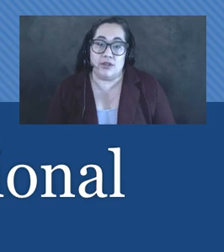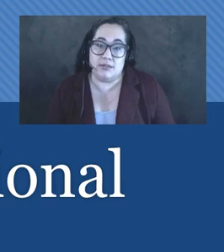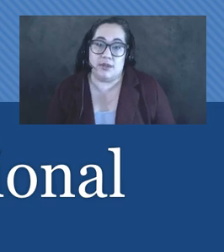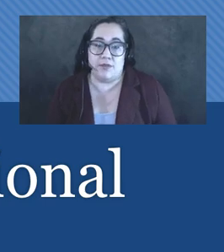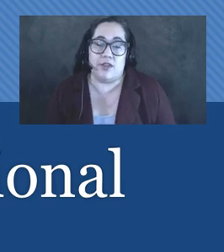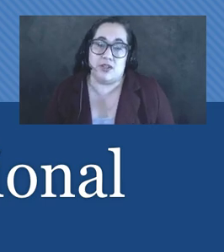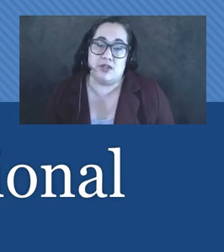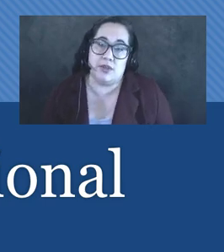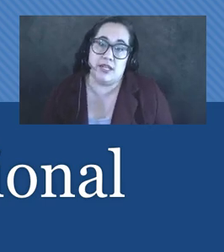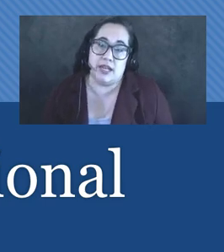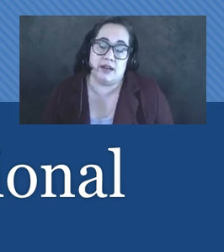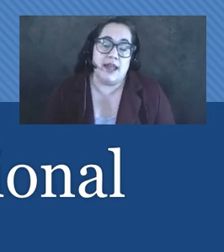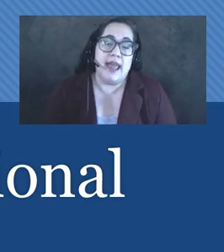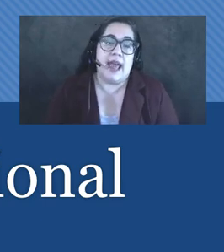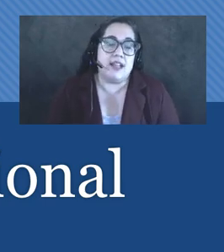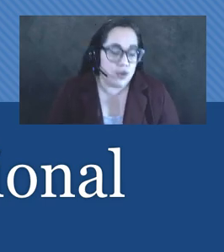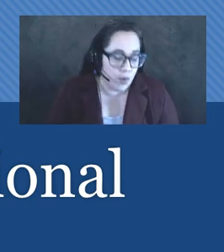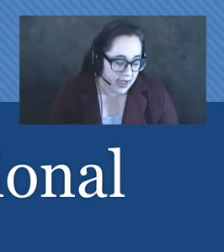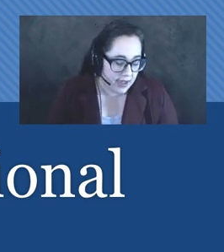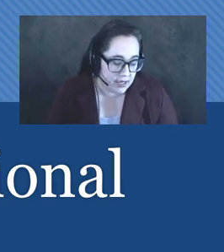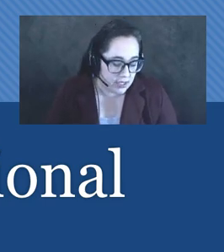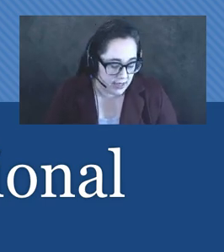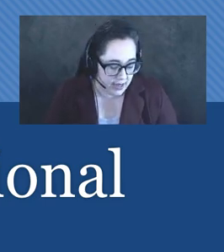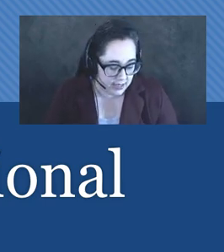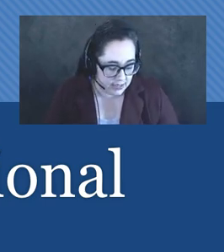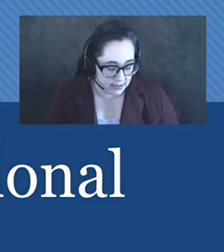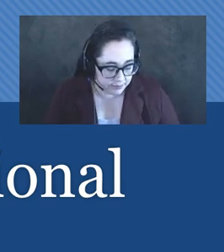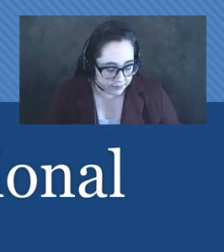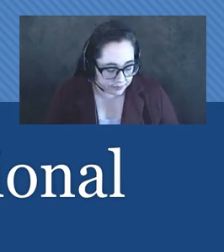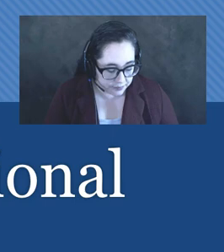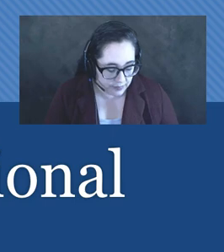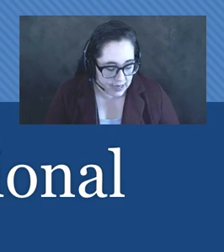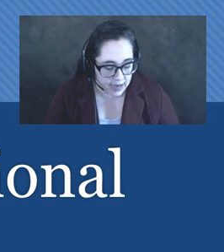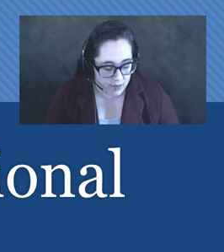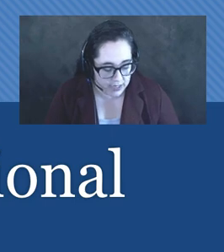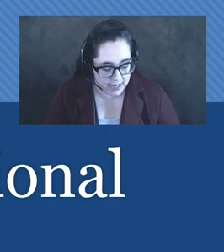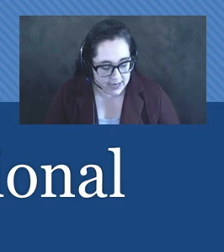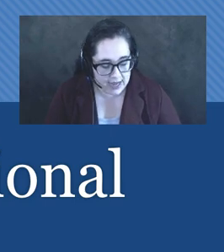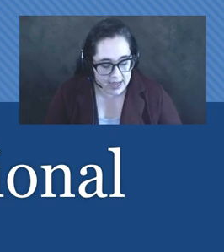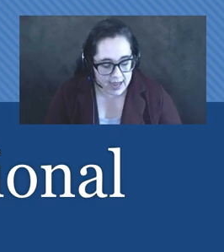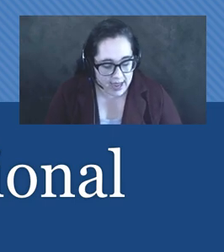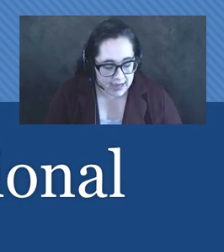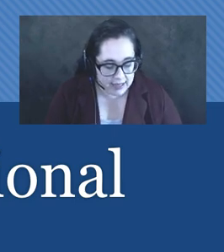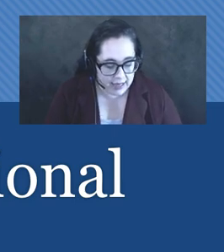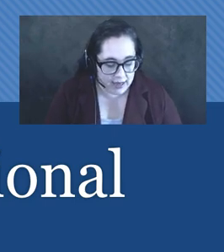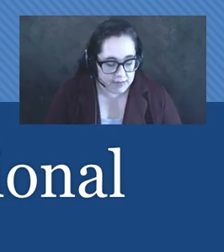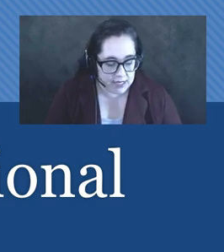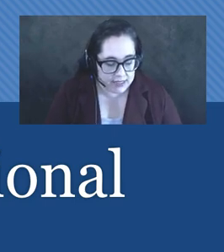is to be a professional communicator. And so why I mentioned that is I want to add that that means